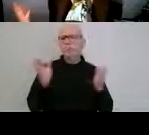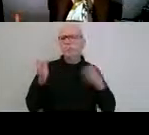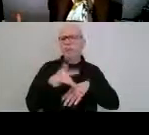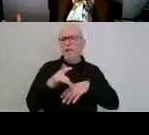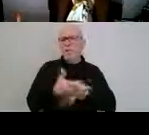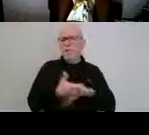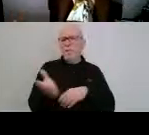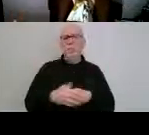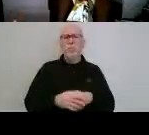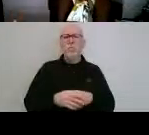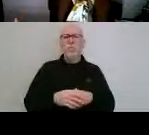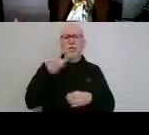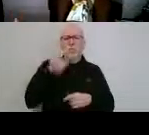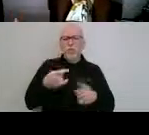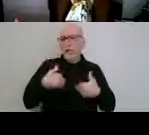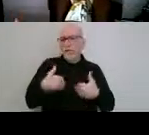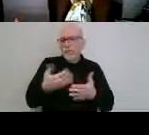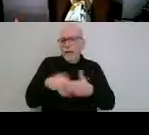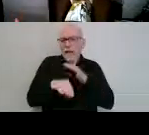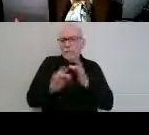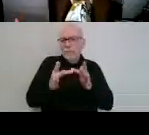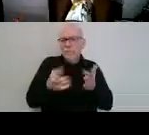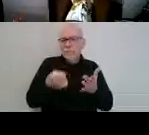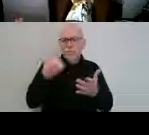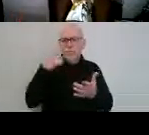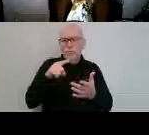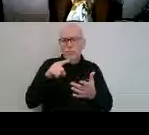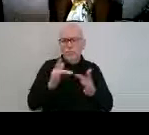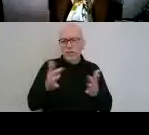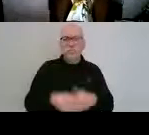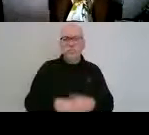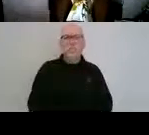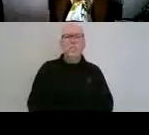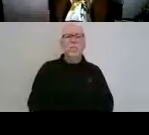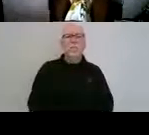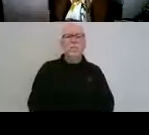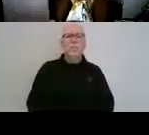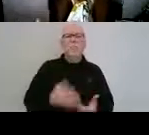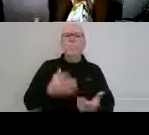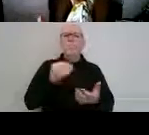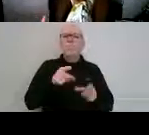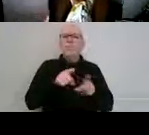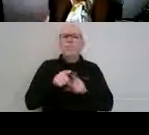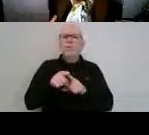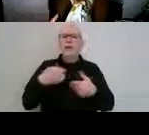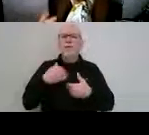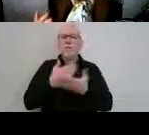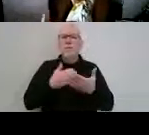as long as you have access to the internet. And they're also proprietary versions of software